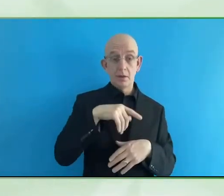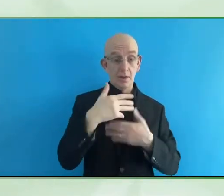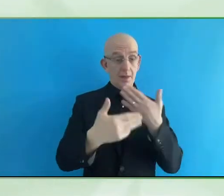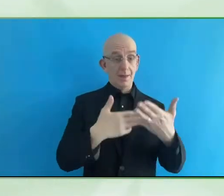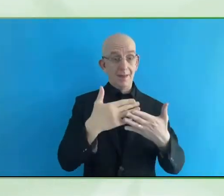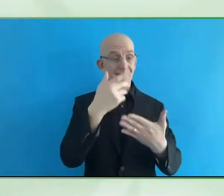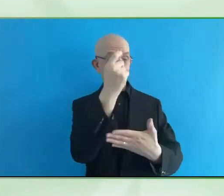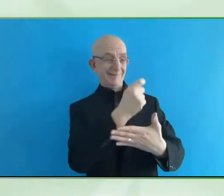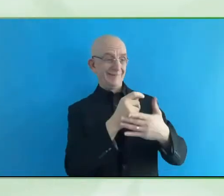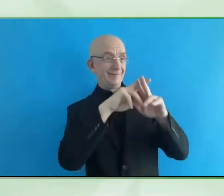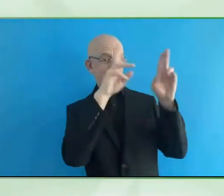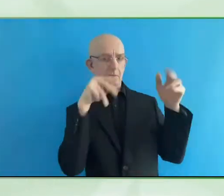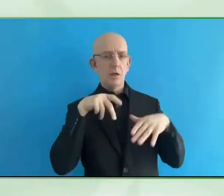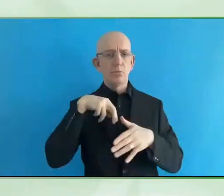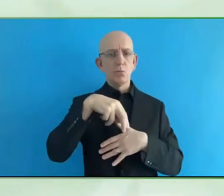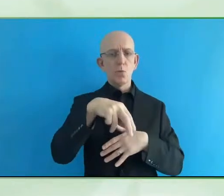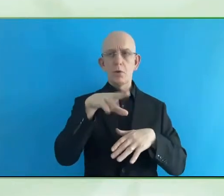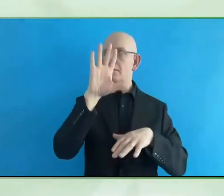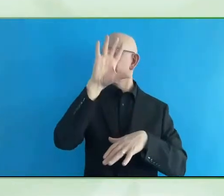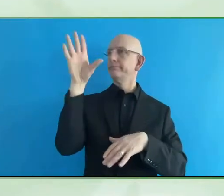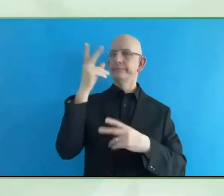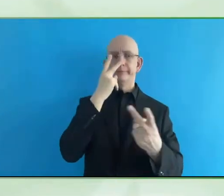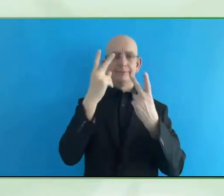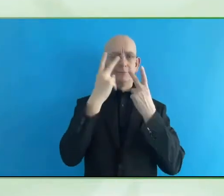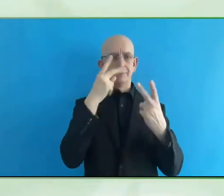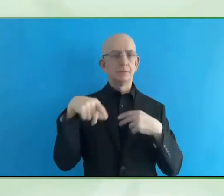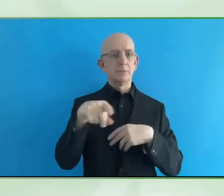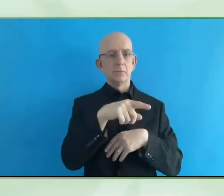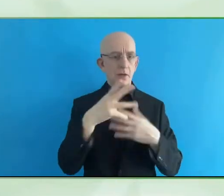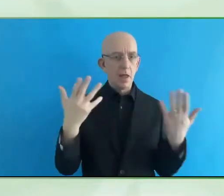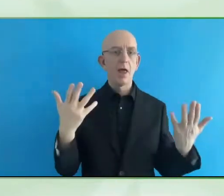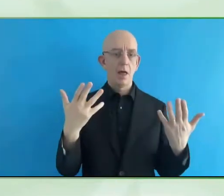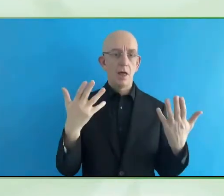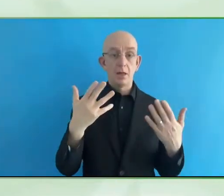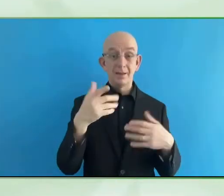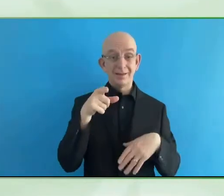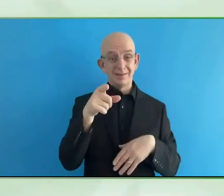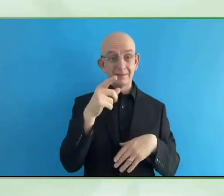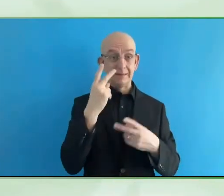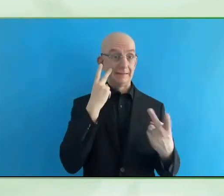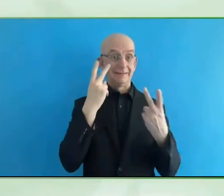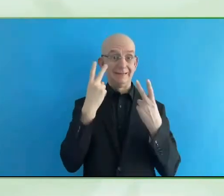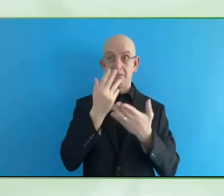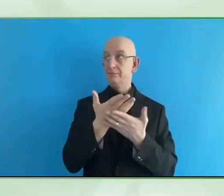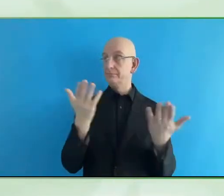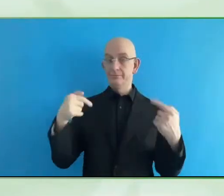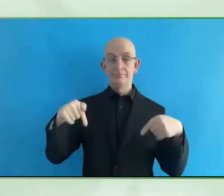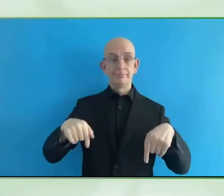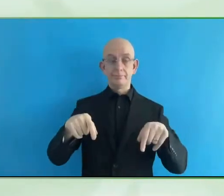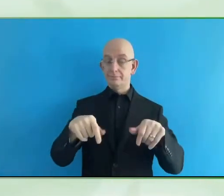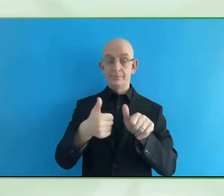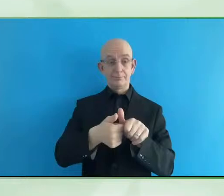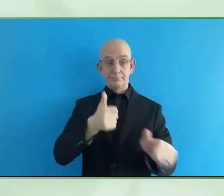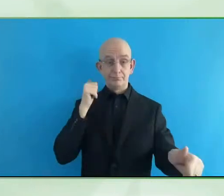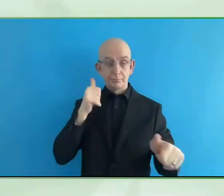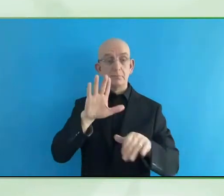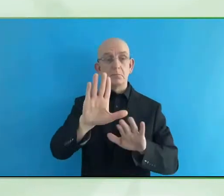I want a magic ingredient from both of you about how we can change this. You literally get 30 seconds.